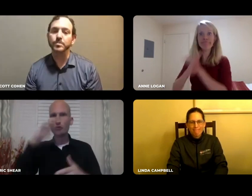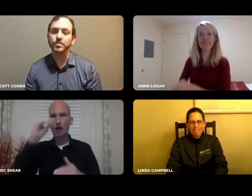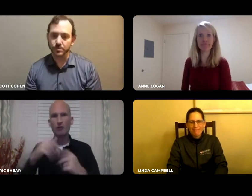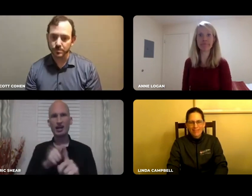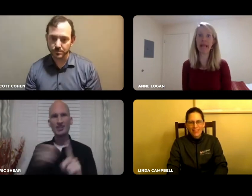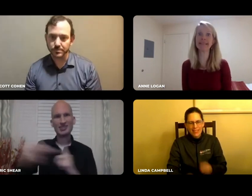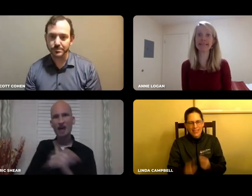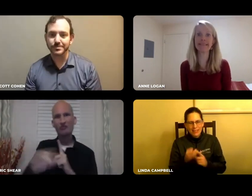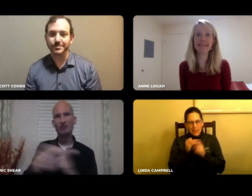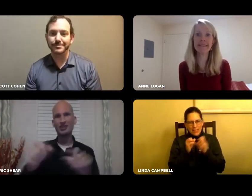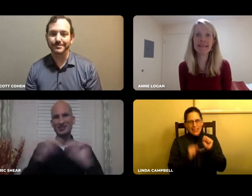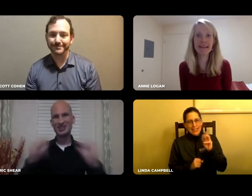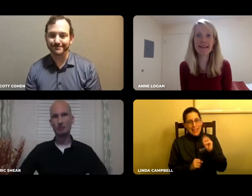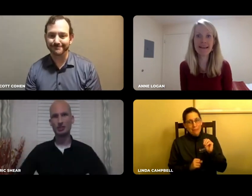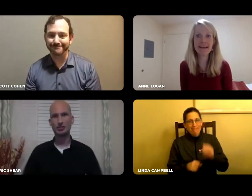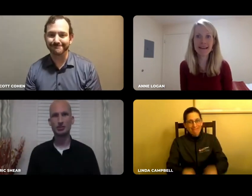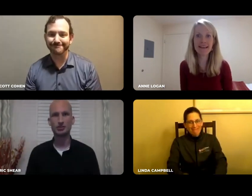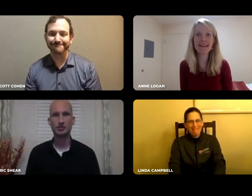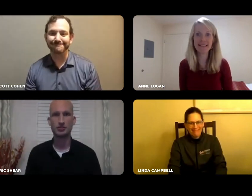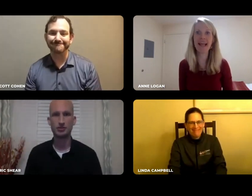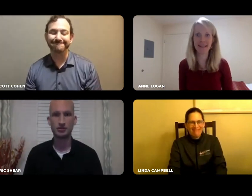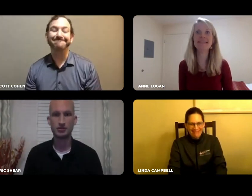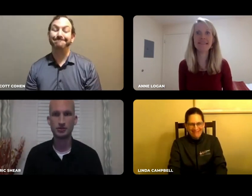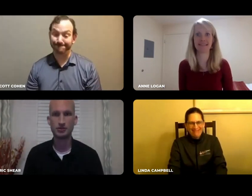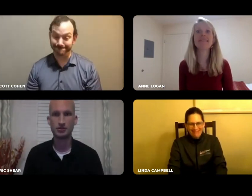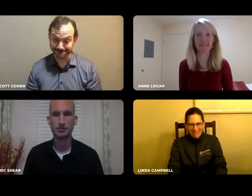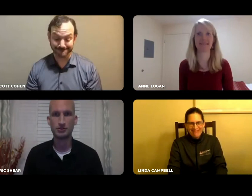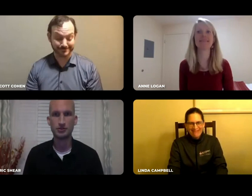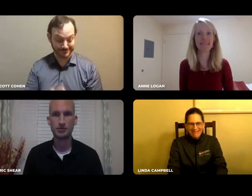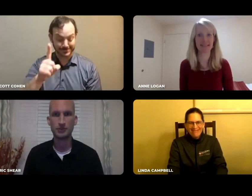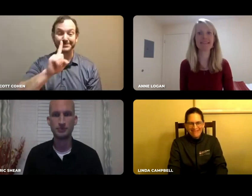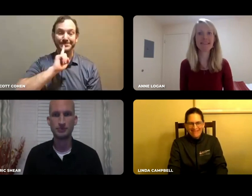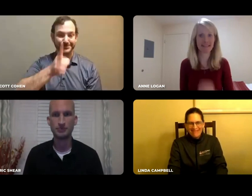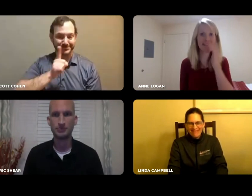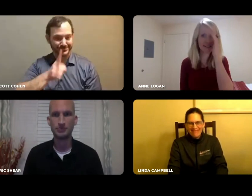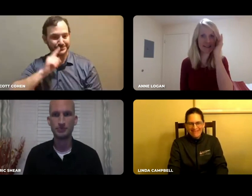It's a tough system to navigate.